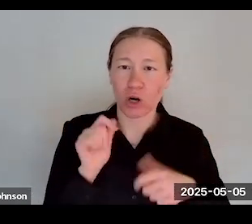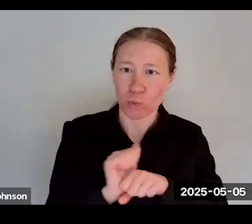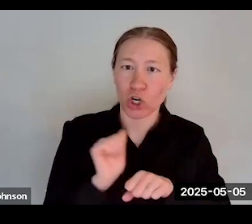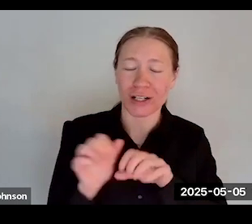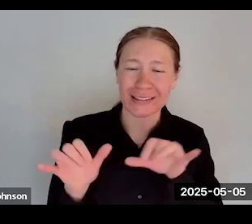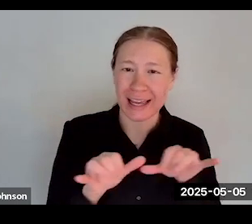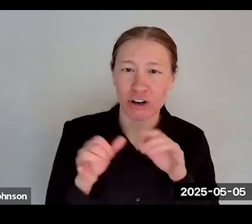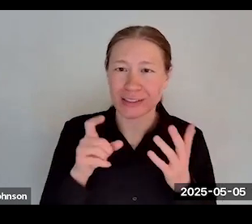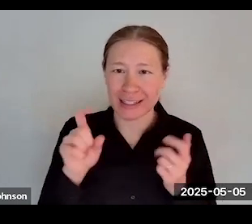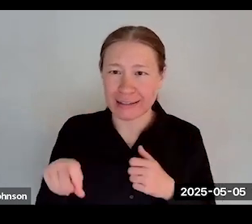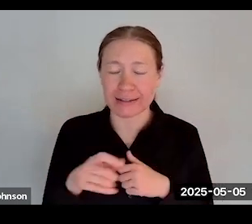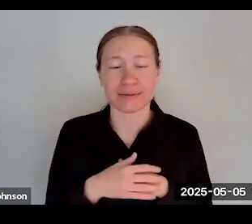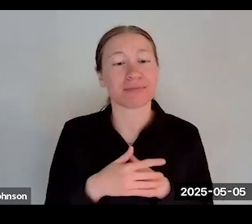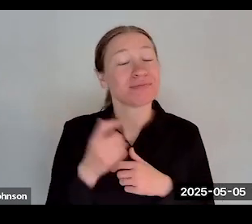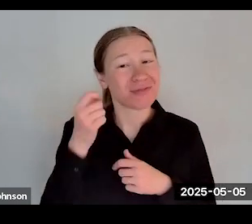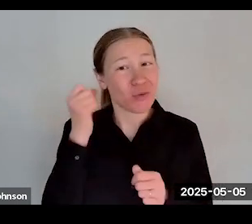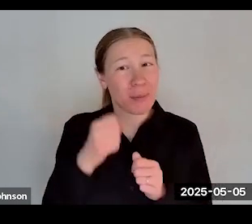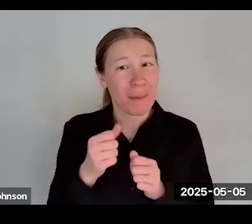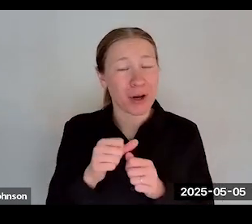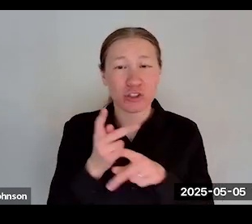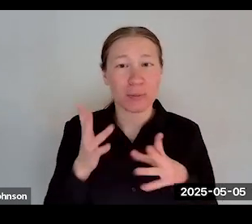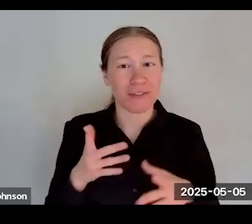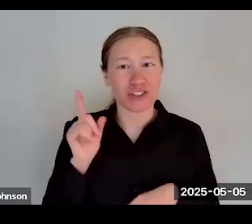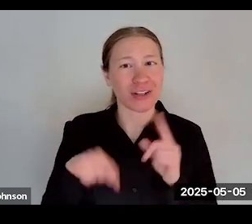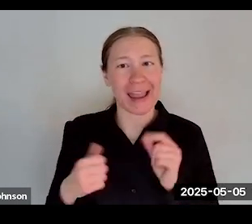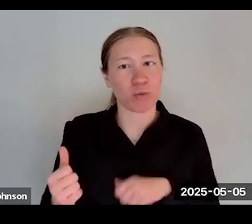Keep in mind, a supervisor cannot refuse to engage in the interactive process